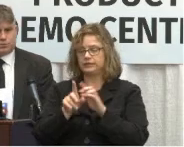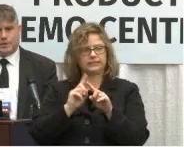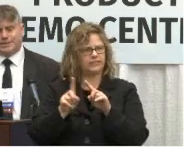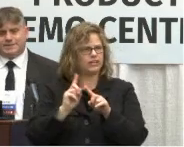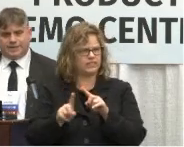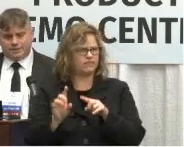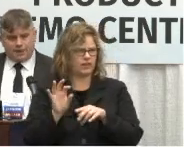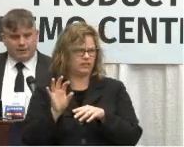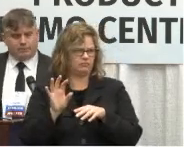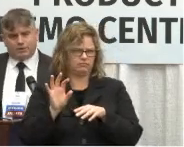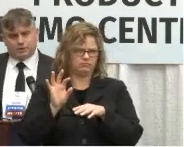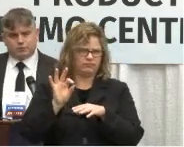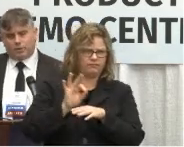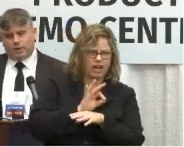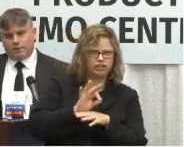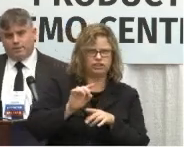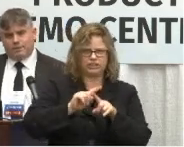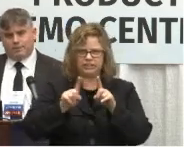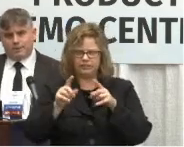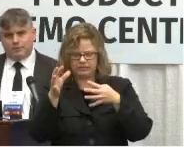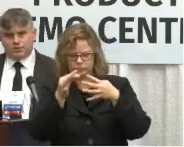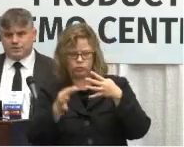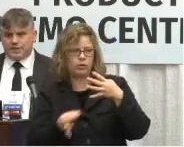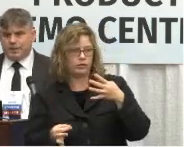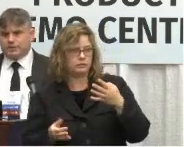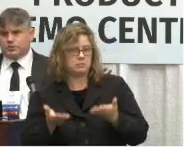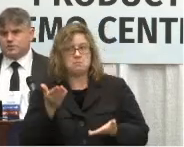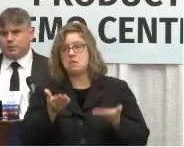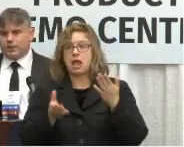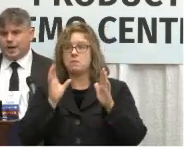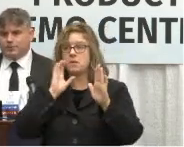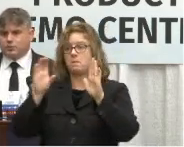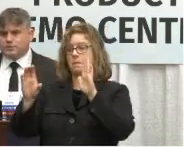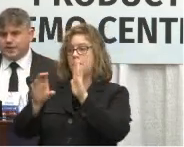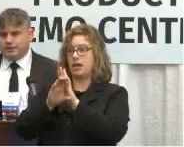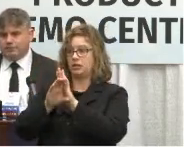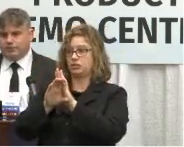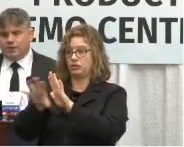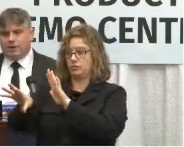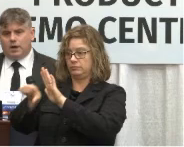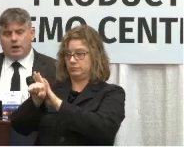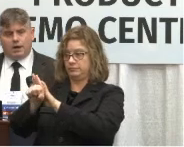We can set functions where it may be just the images that we capture and save